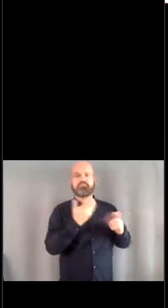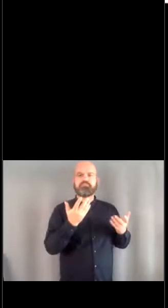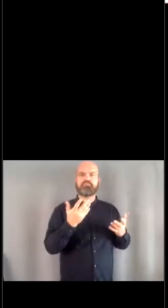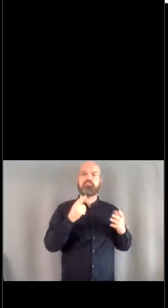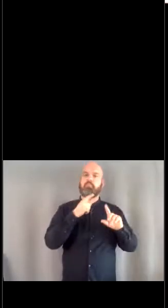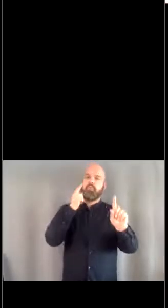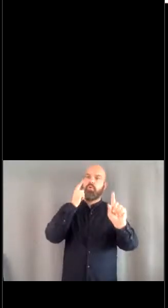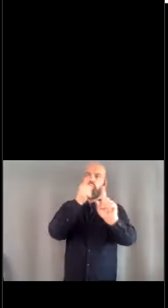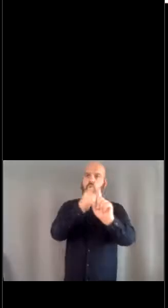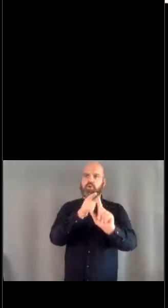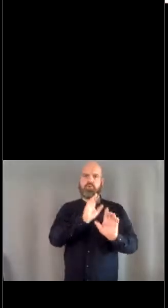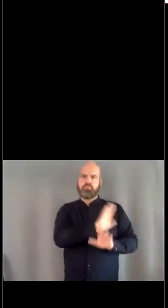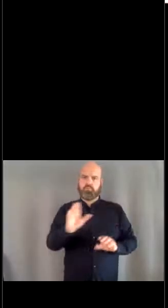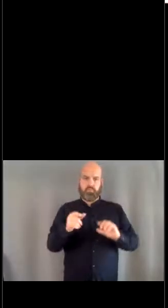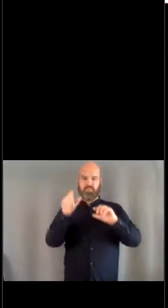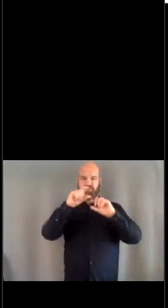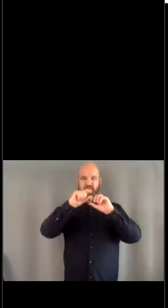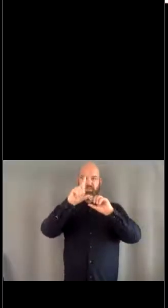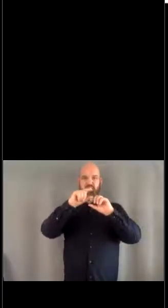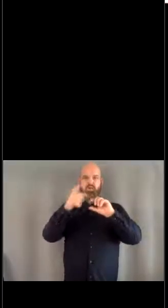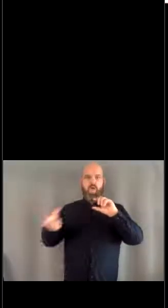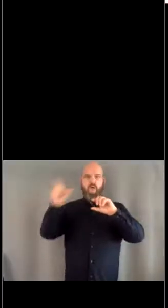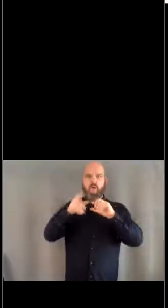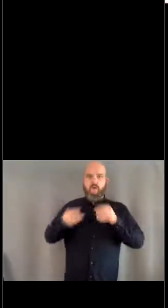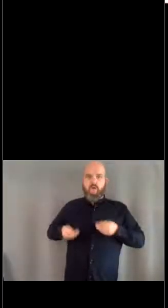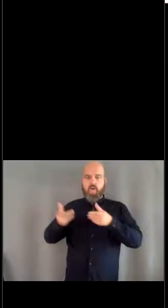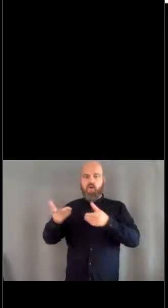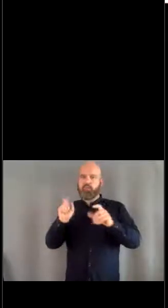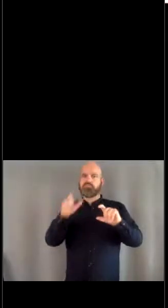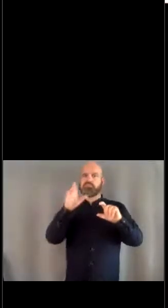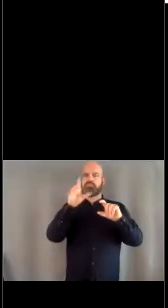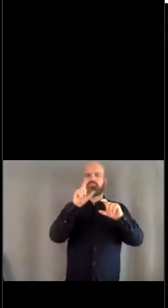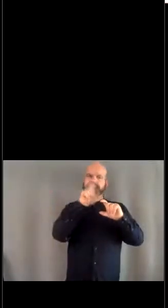And the third level is the benefits of the economic empowerment programmes